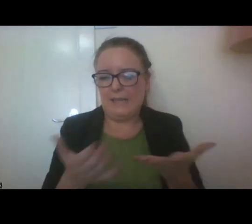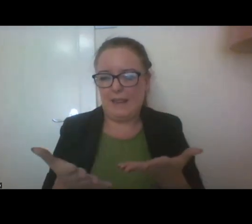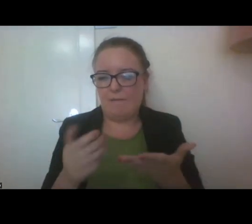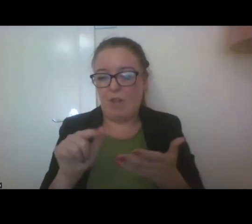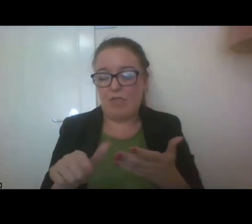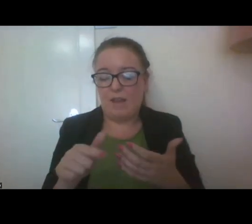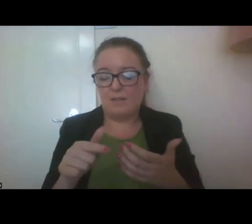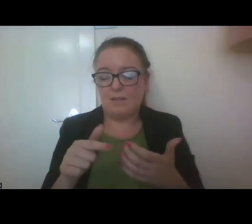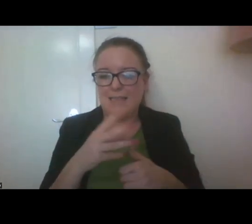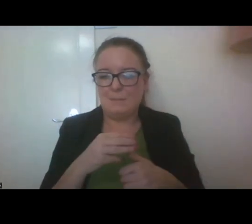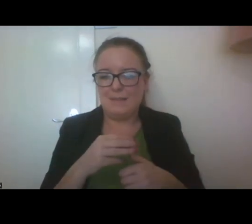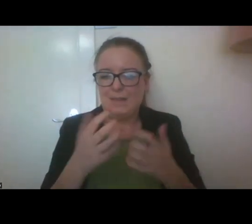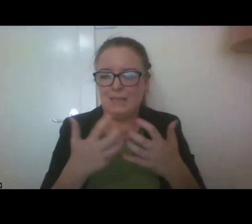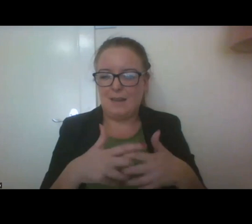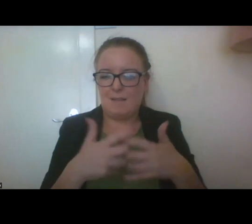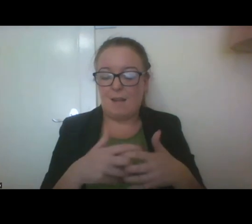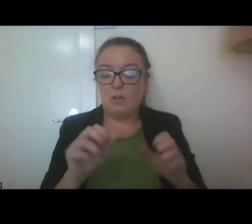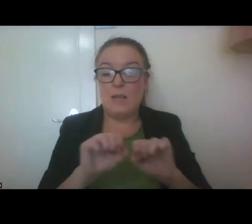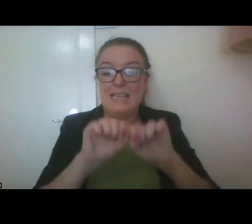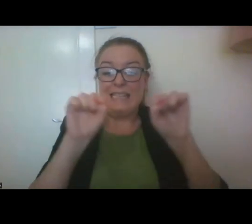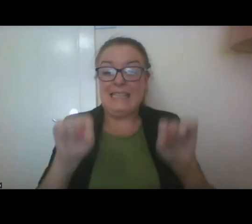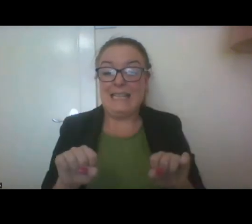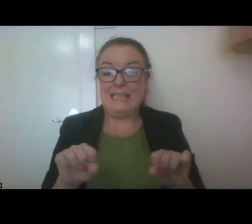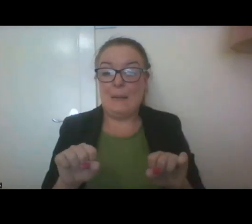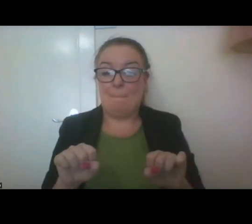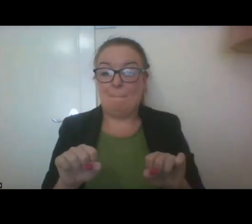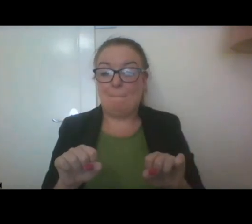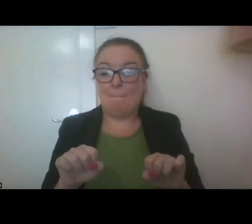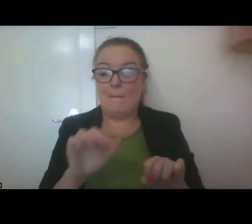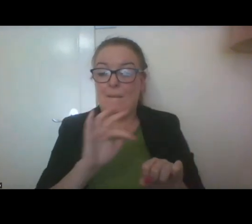The system itself is from one particular manufacturer.